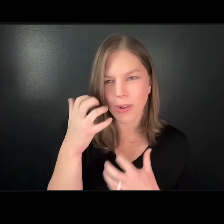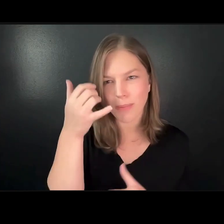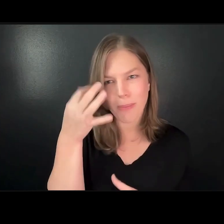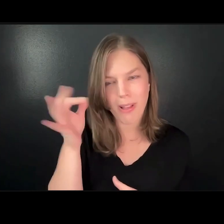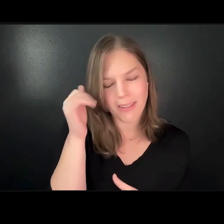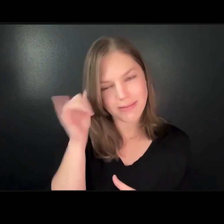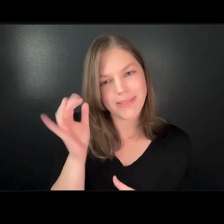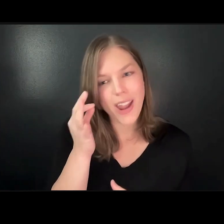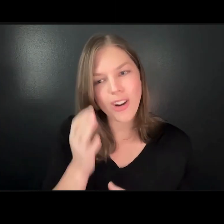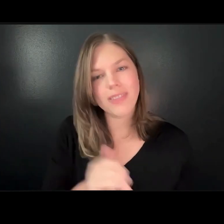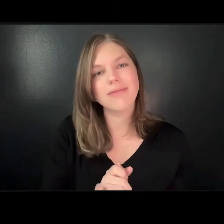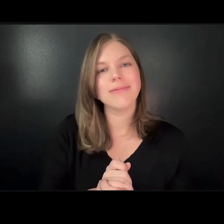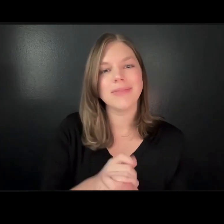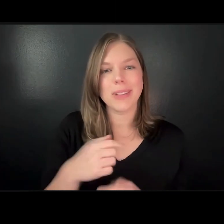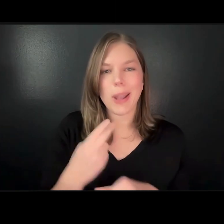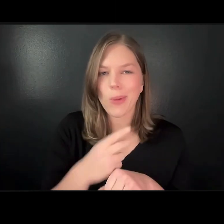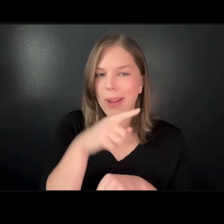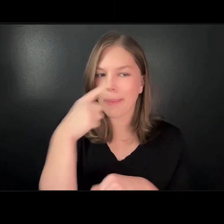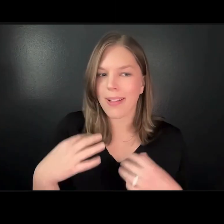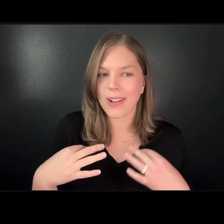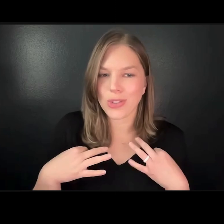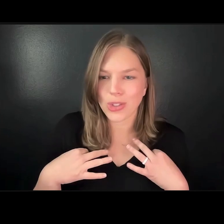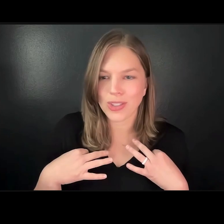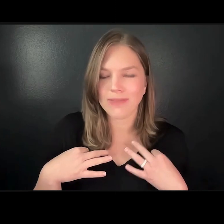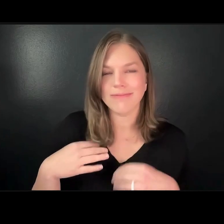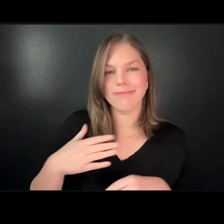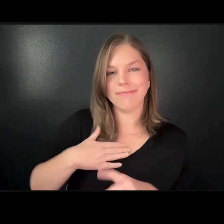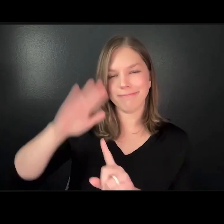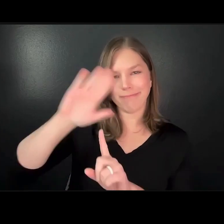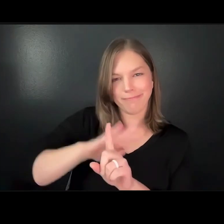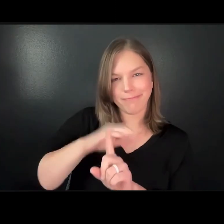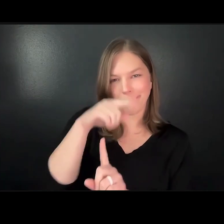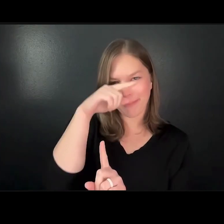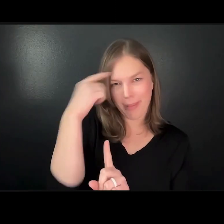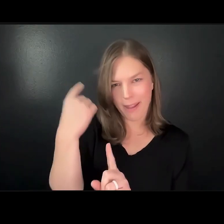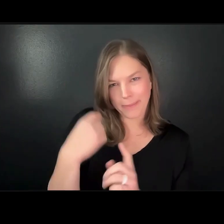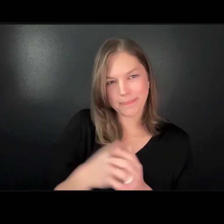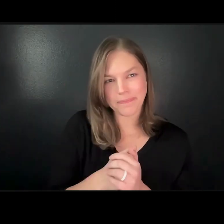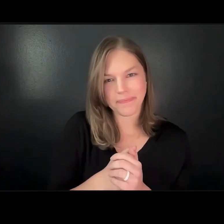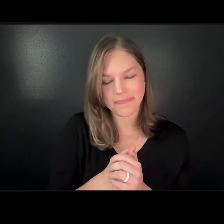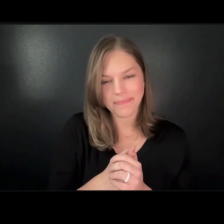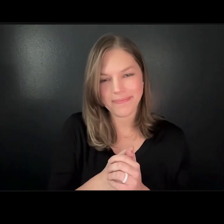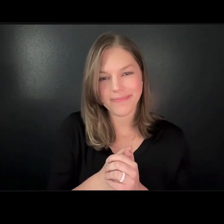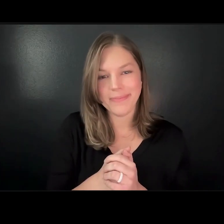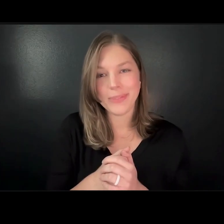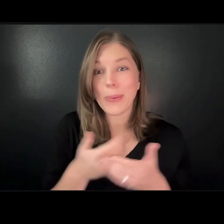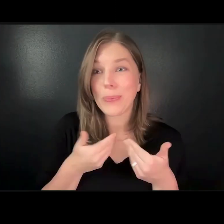with shoulder-length dark blonde hair. I'm wearing a black shirt and have a dark background behind me.